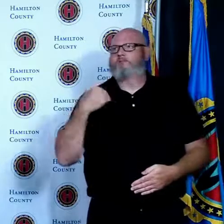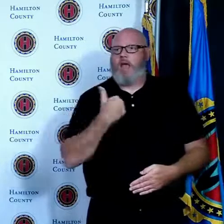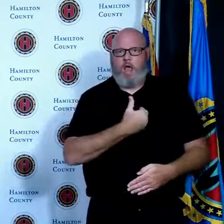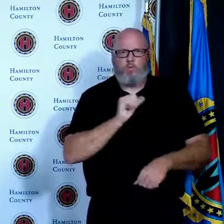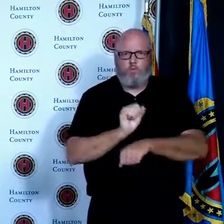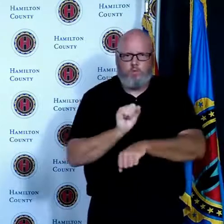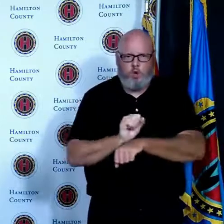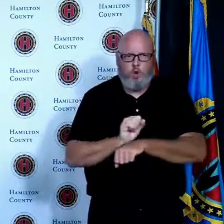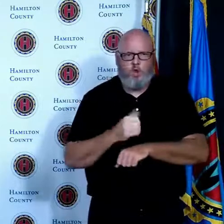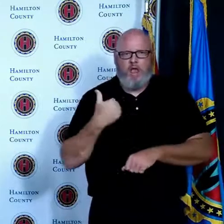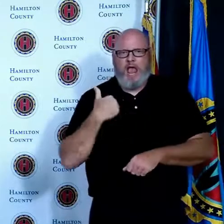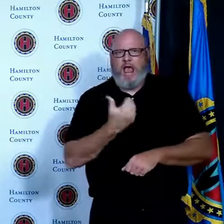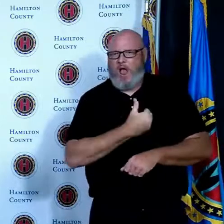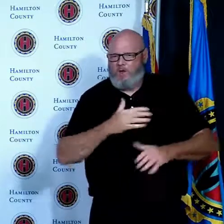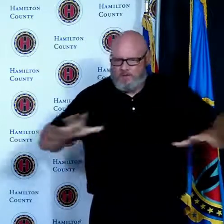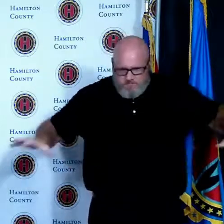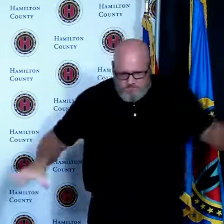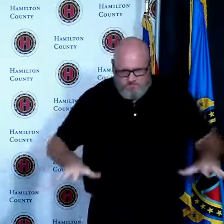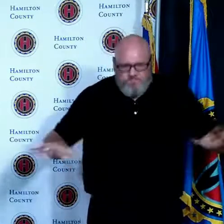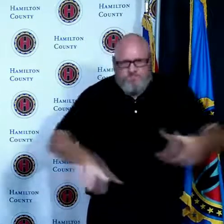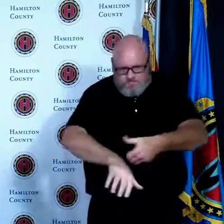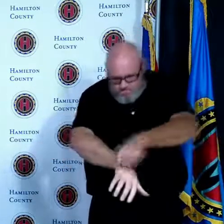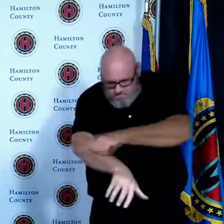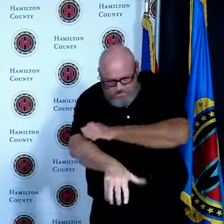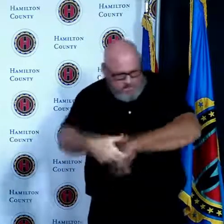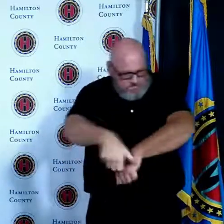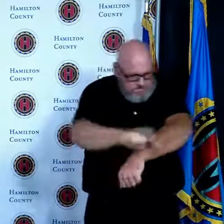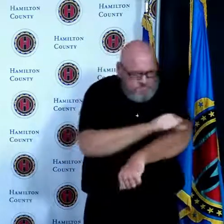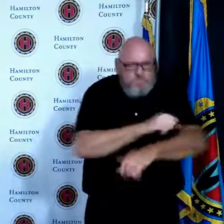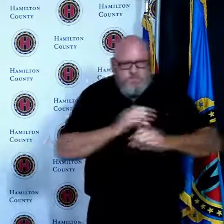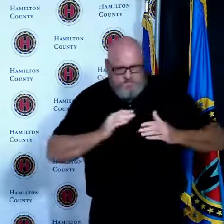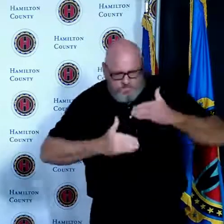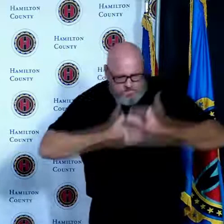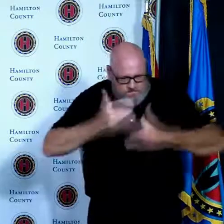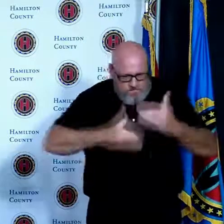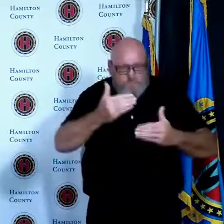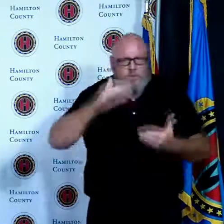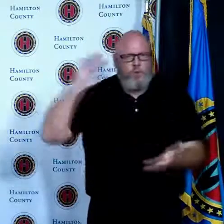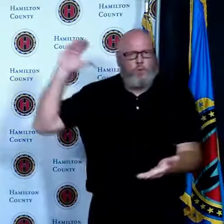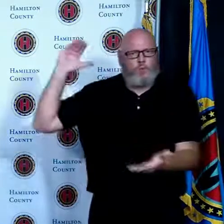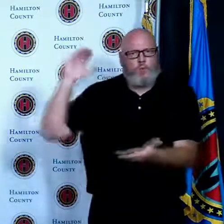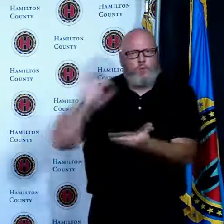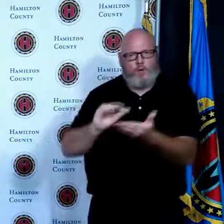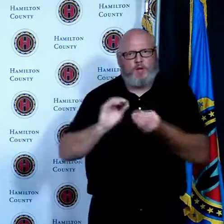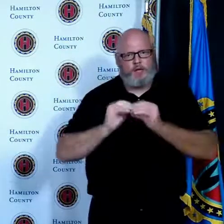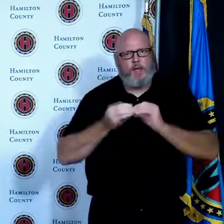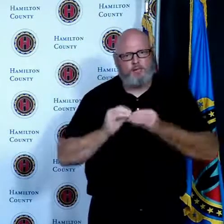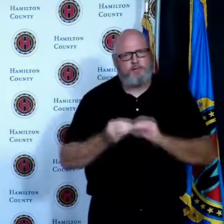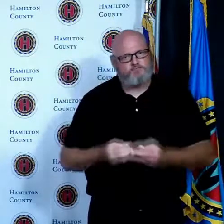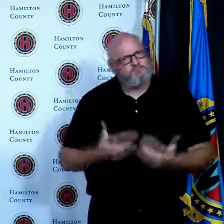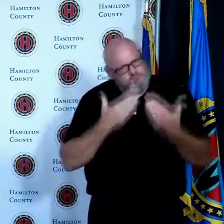I think it's important to remember to continue to social distance wear your mask and keep sick at home also when you feel